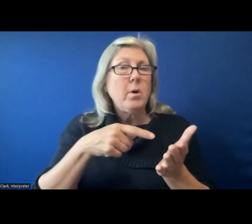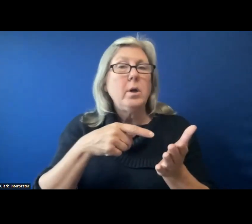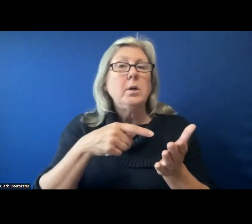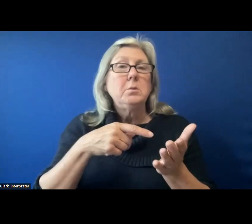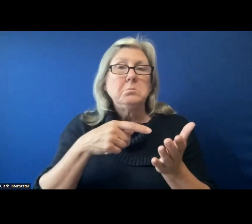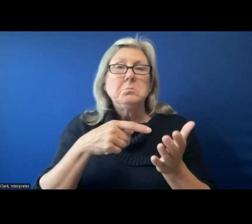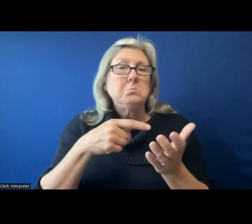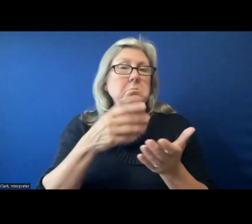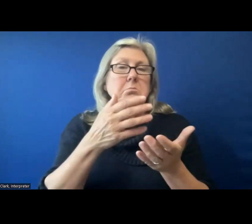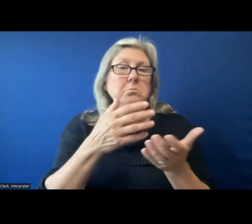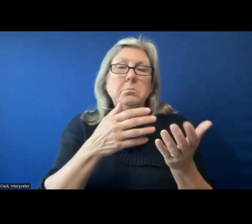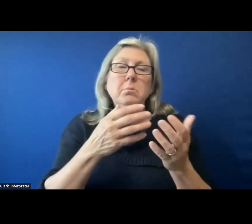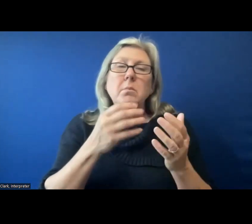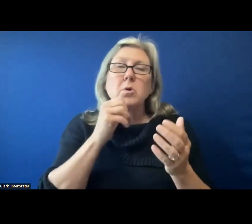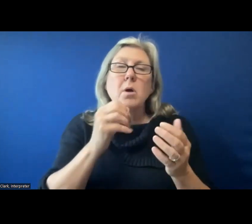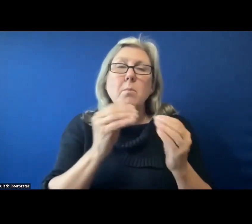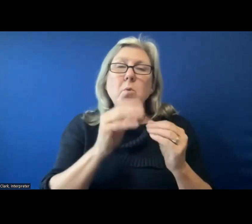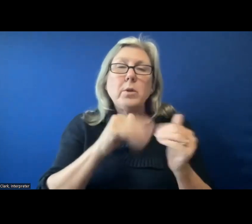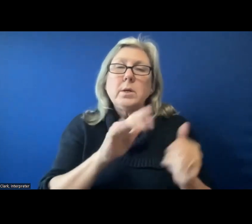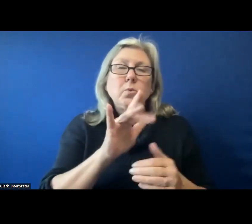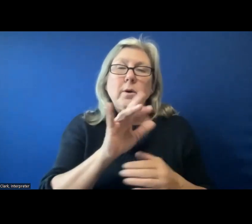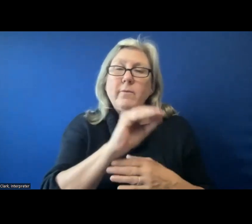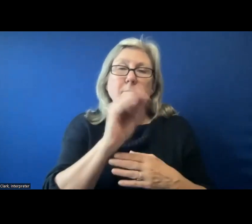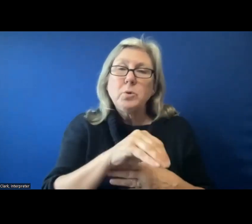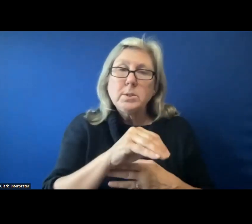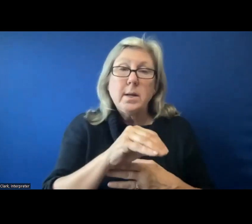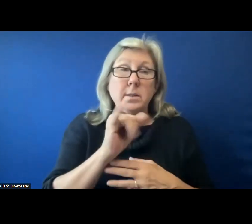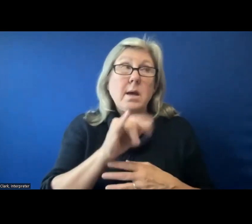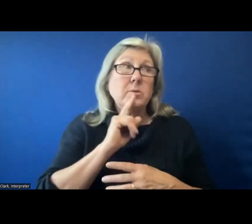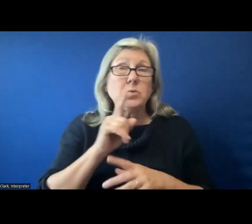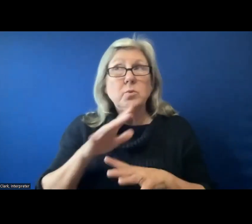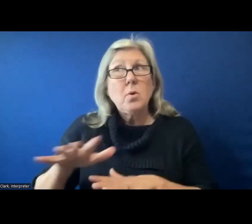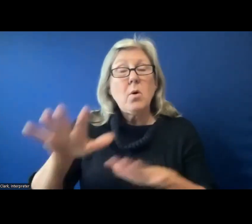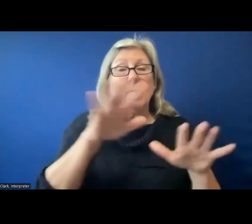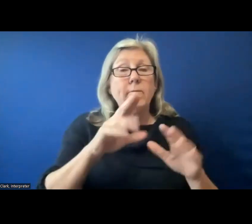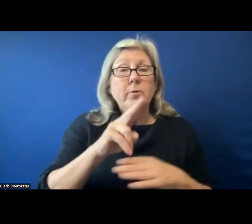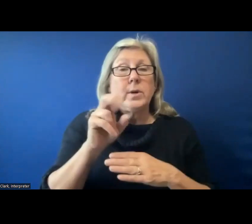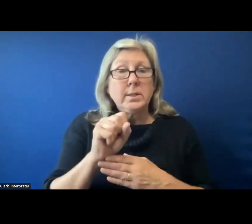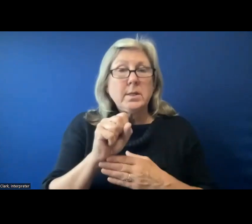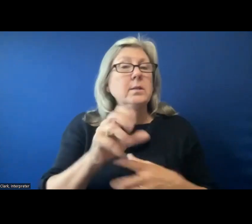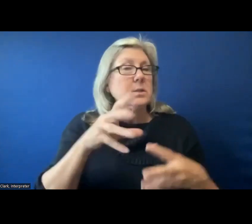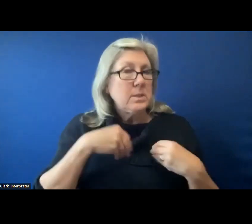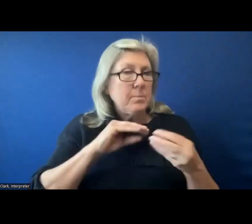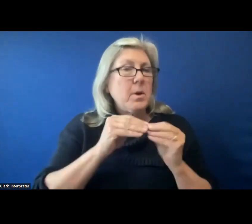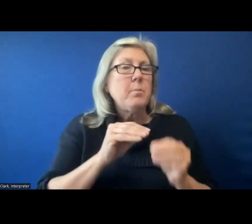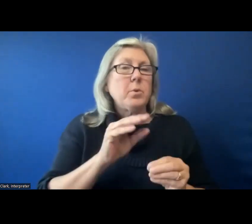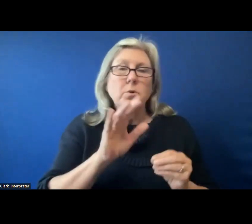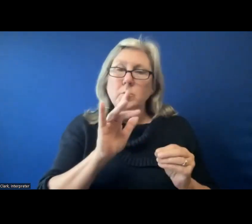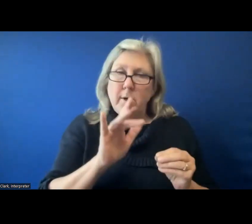not more than 25%, that's across the United States, that's the accepted number are set